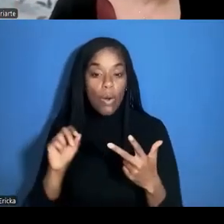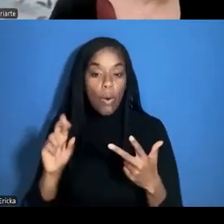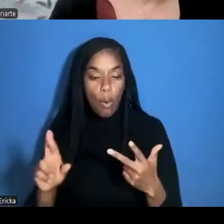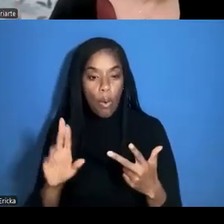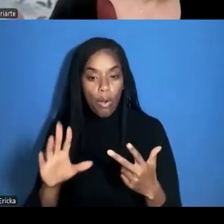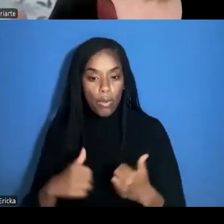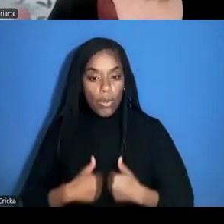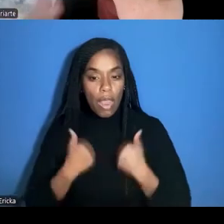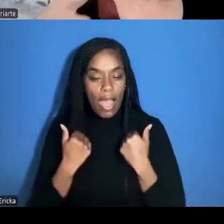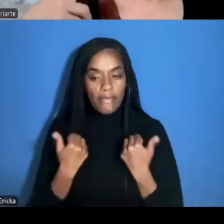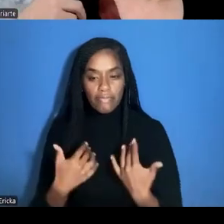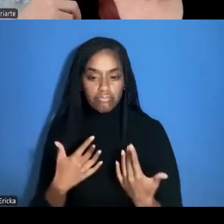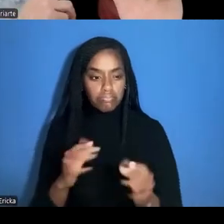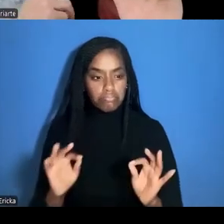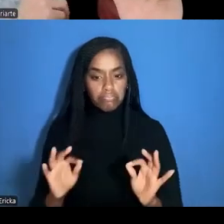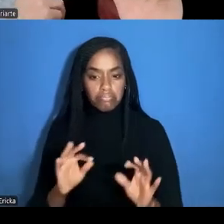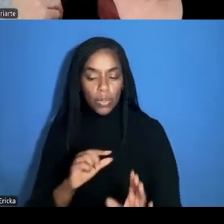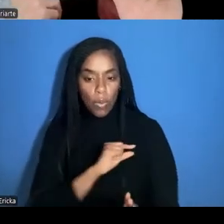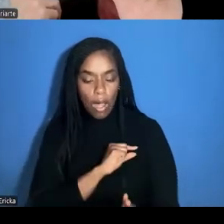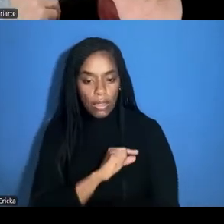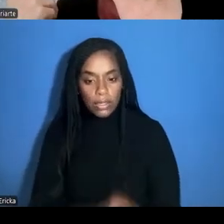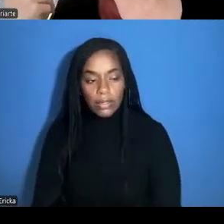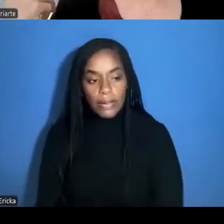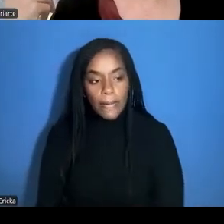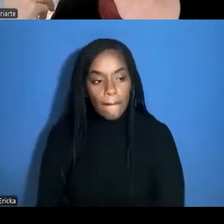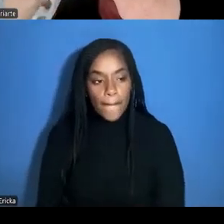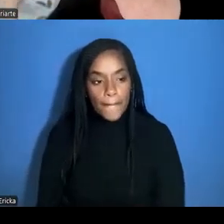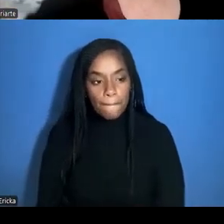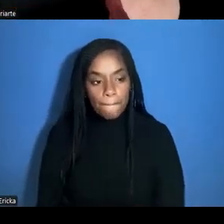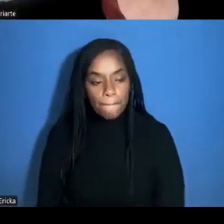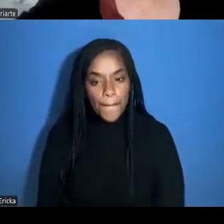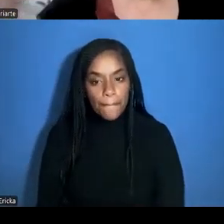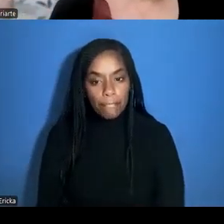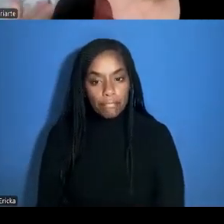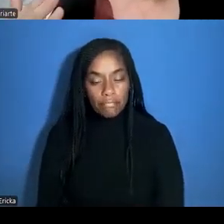Okay. So you so there is not an exhaustive list